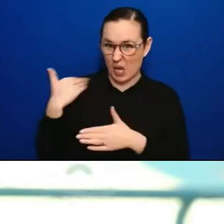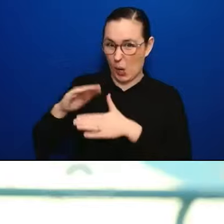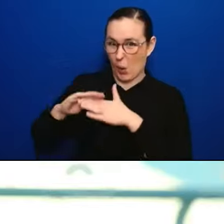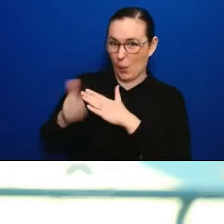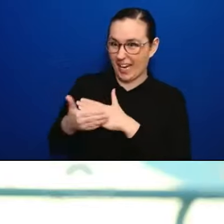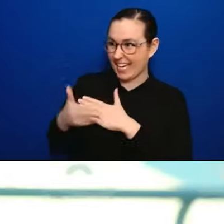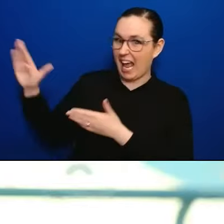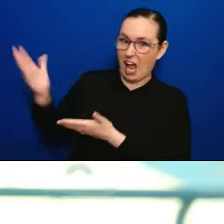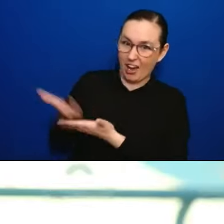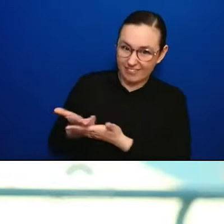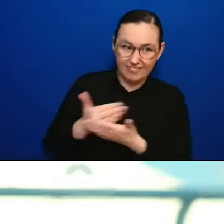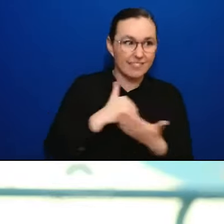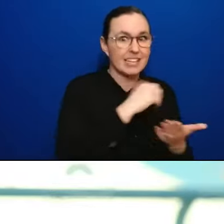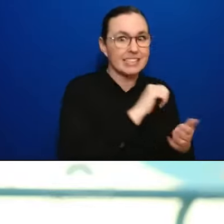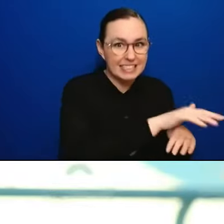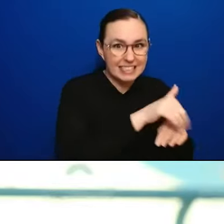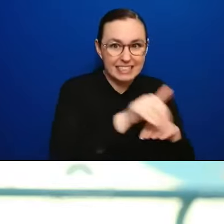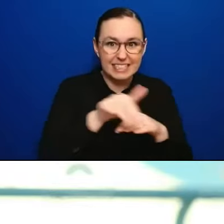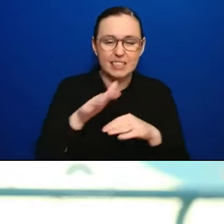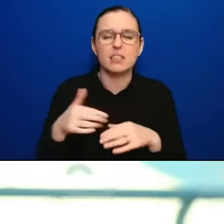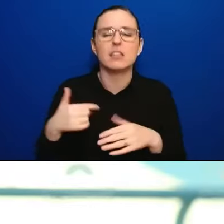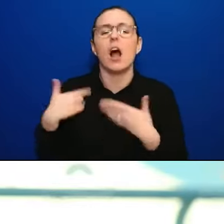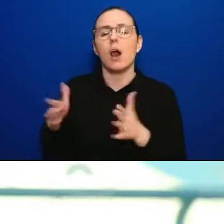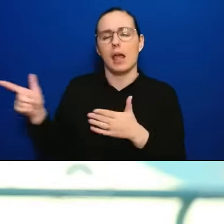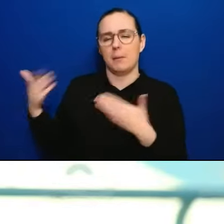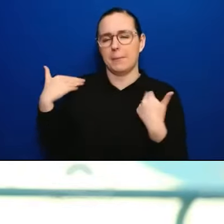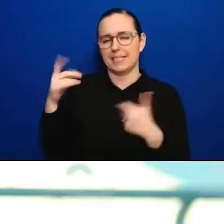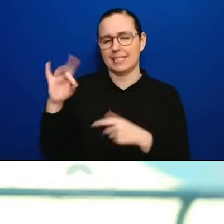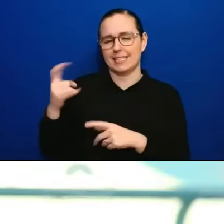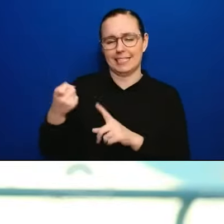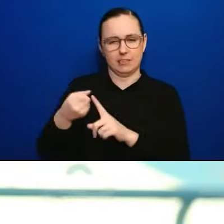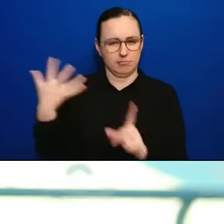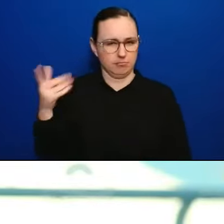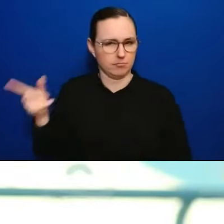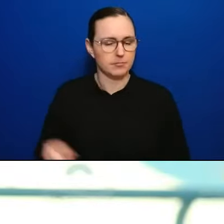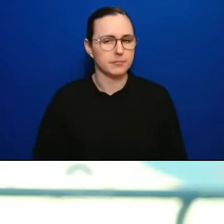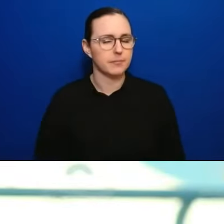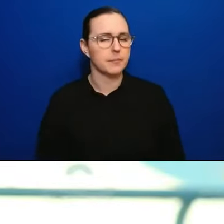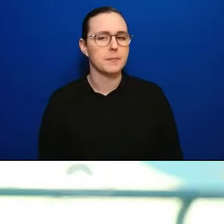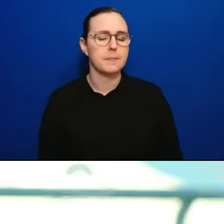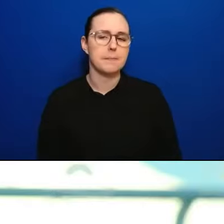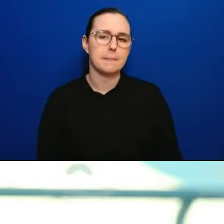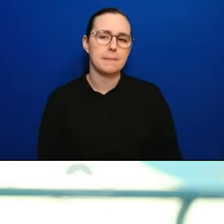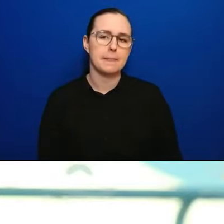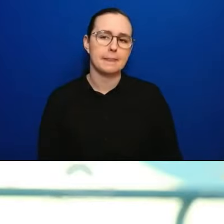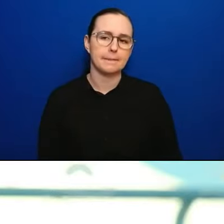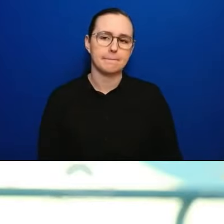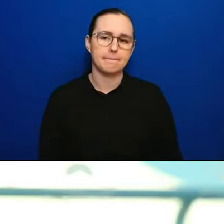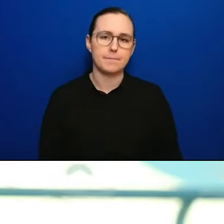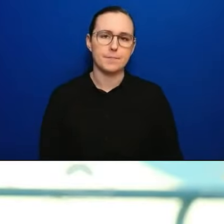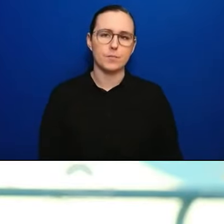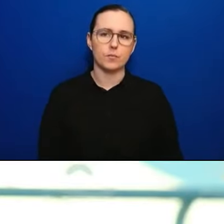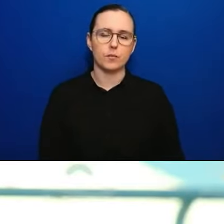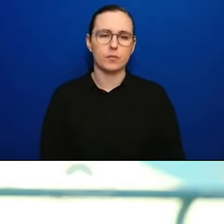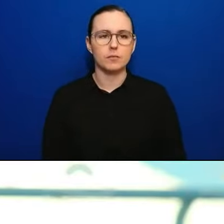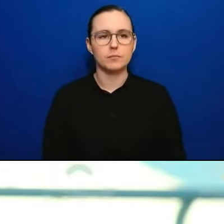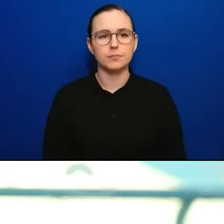into those settings now. And many of them just came in in the last couple of days, as you know.